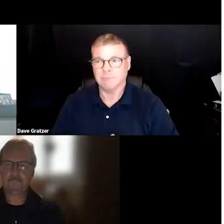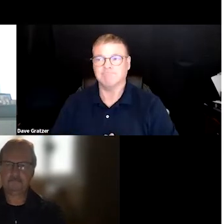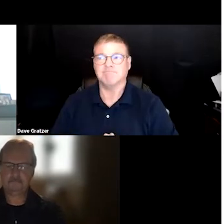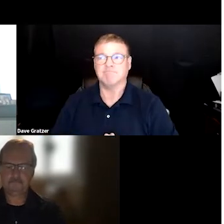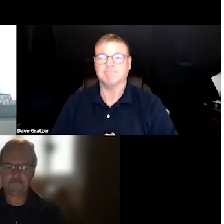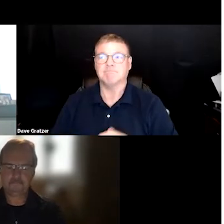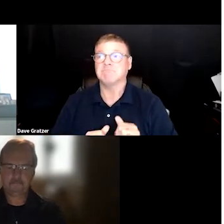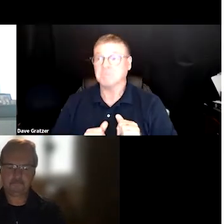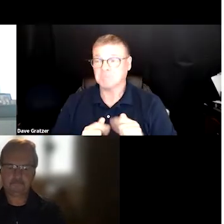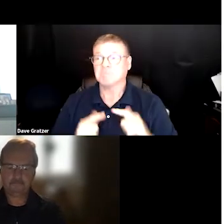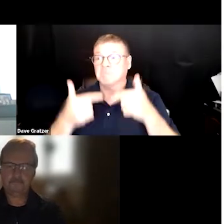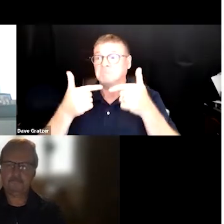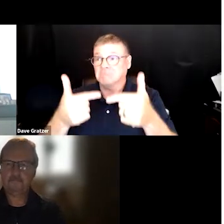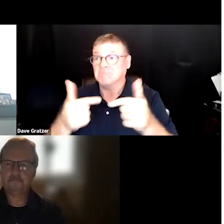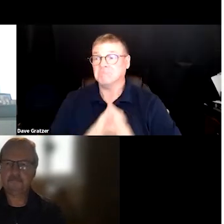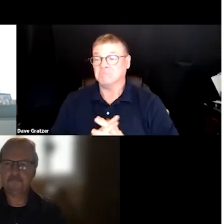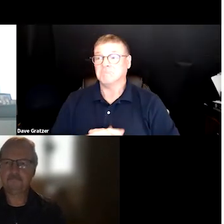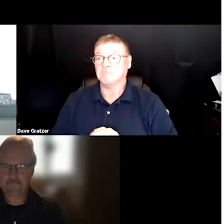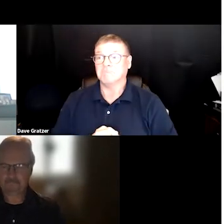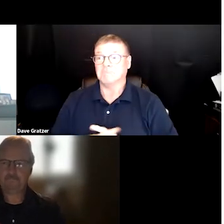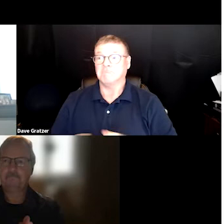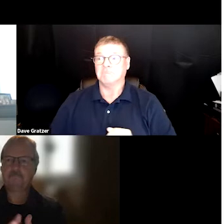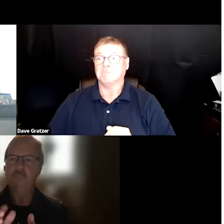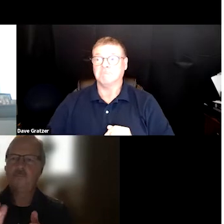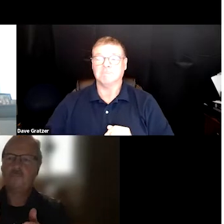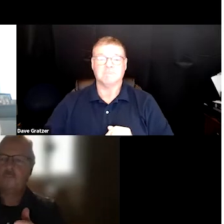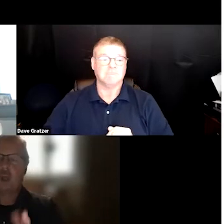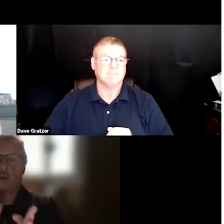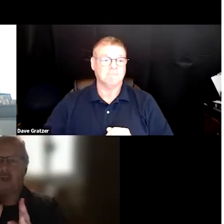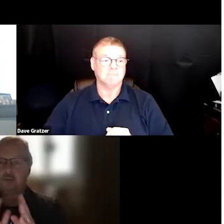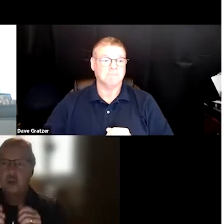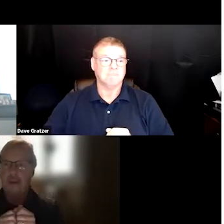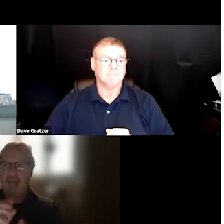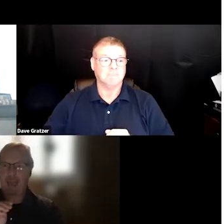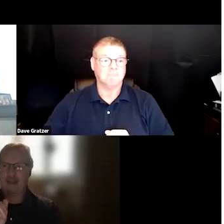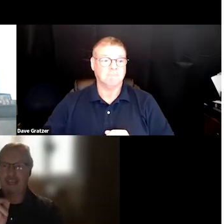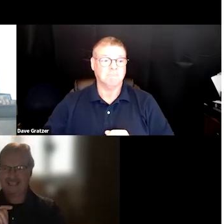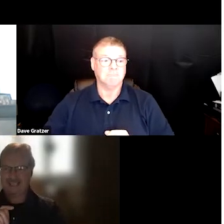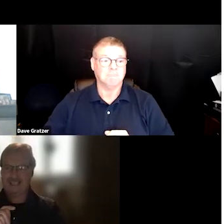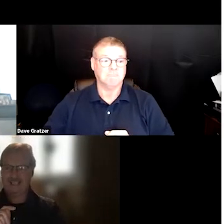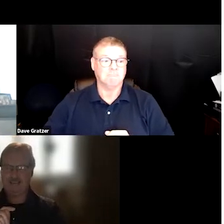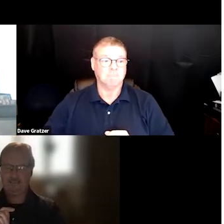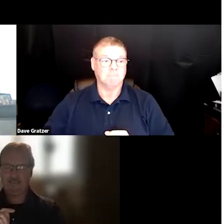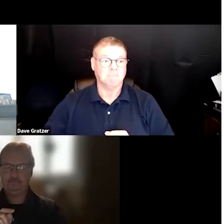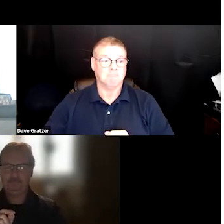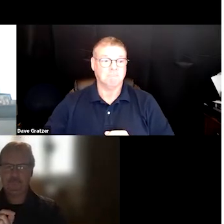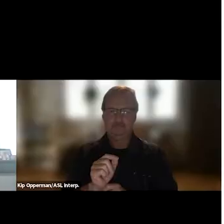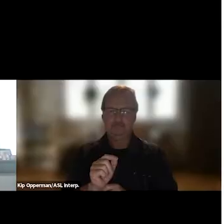But onto what you really wanna hear about and that's MAT. The warden wasn't able to join us today.